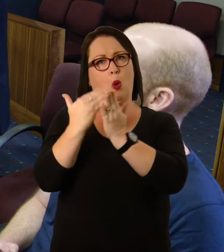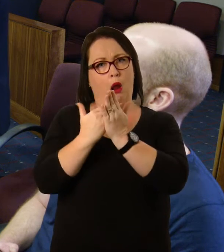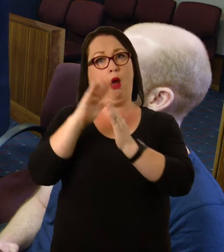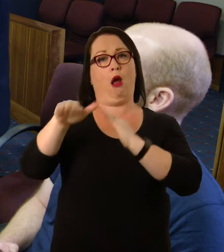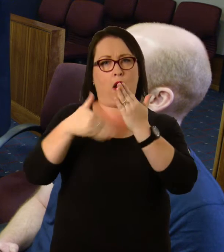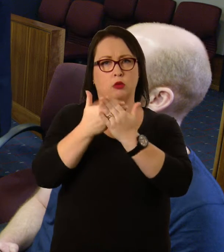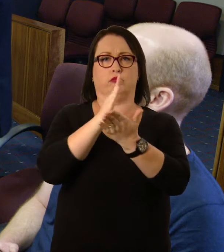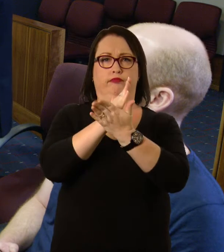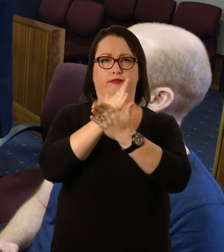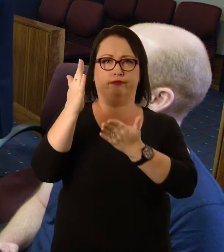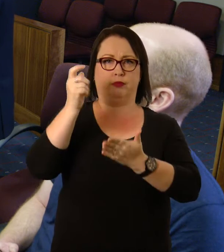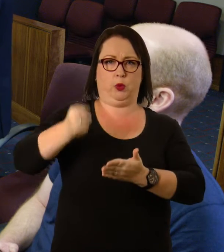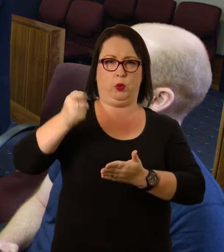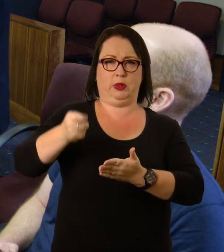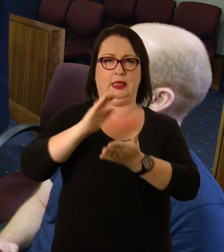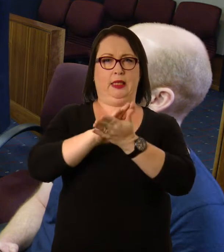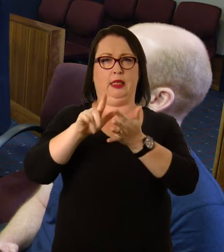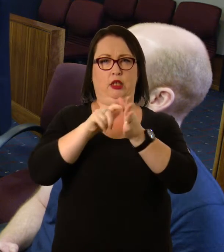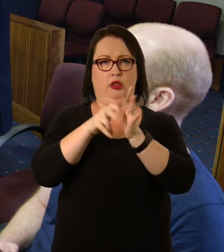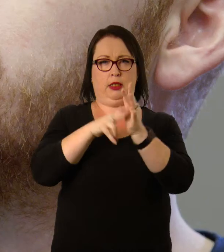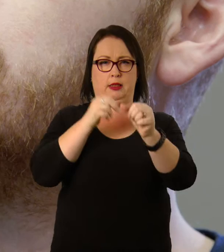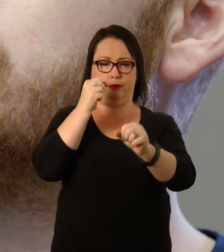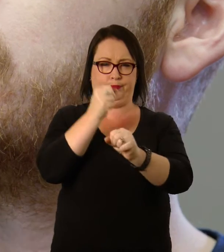your matter is decided by the Magistrate.